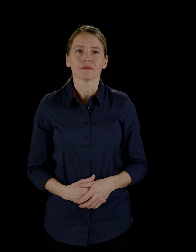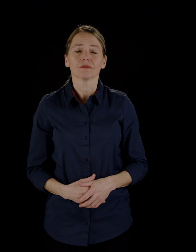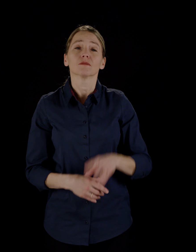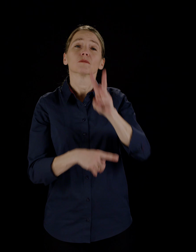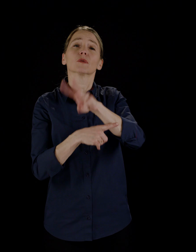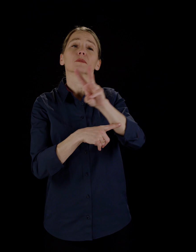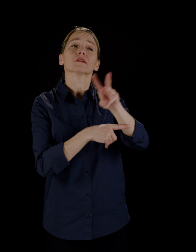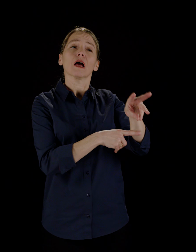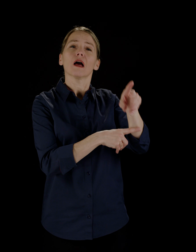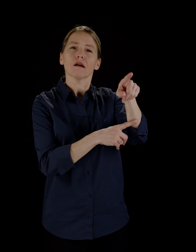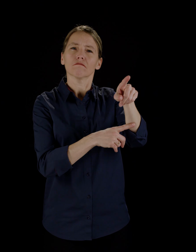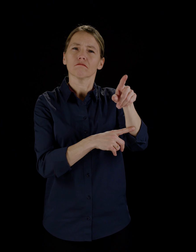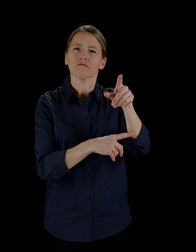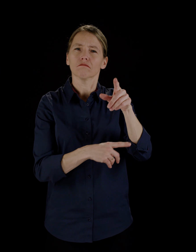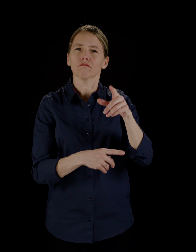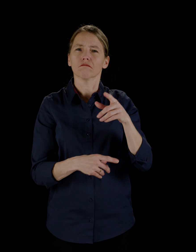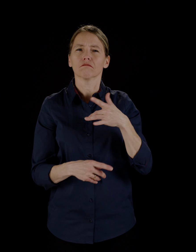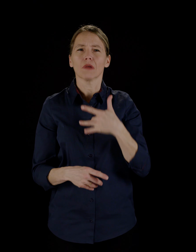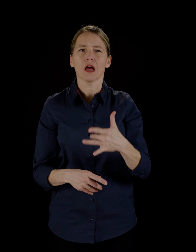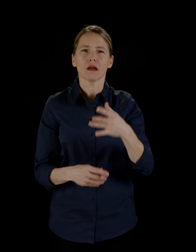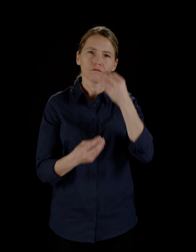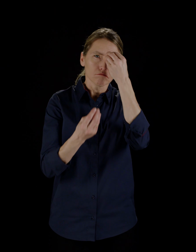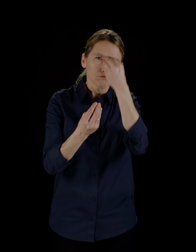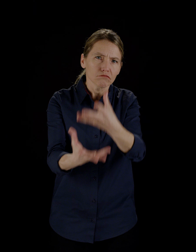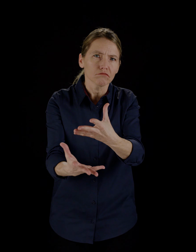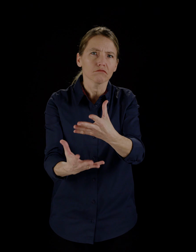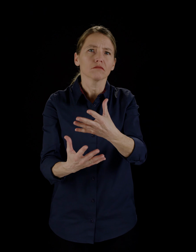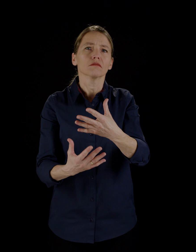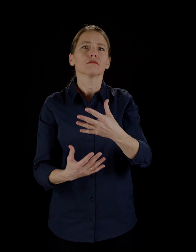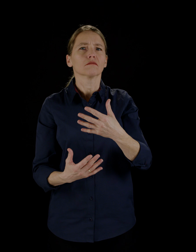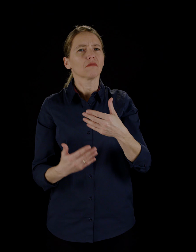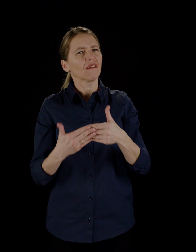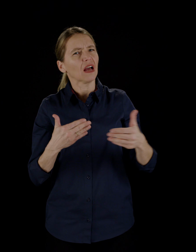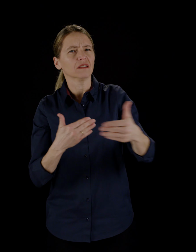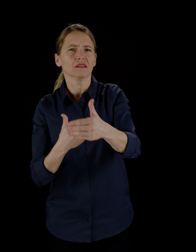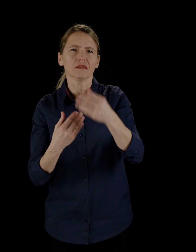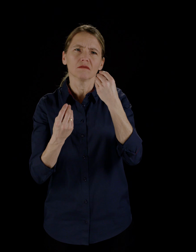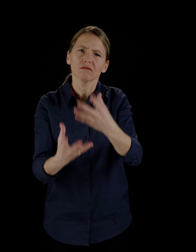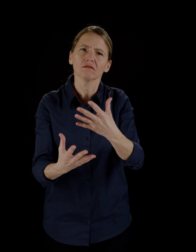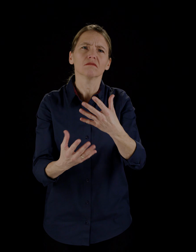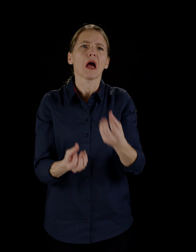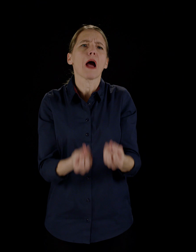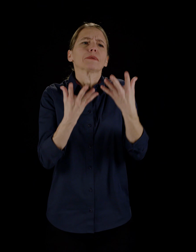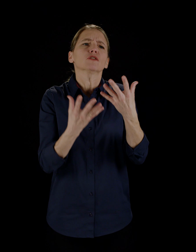Customers may also be able to manage the download size of files by modifying settings.